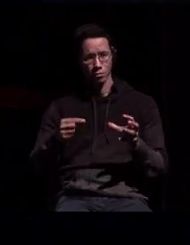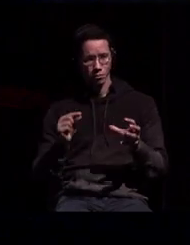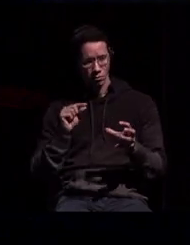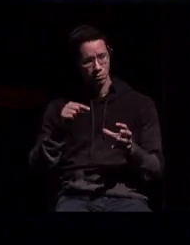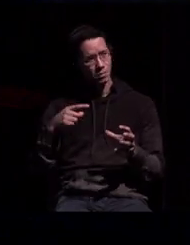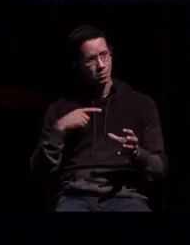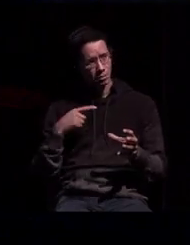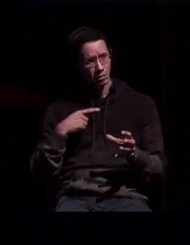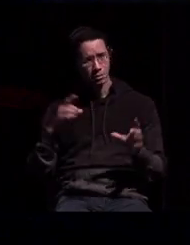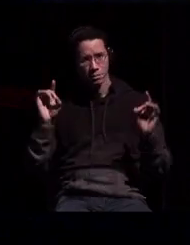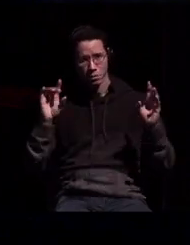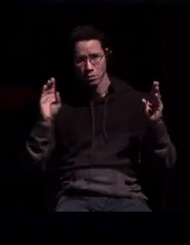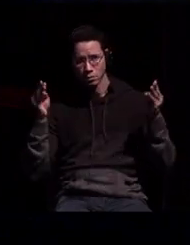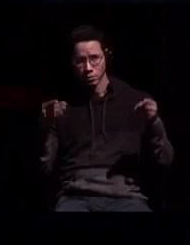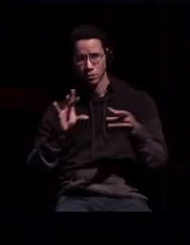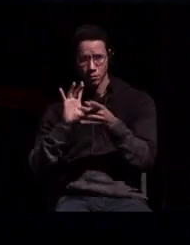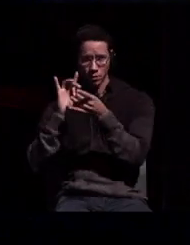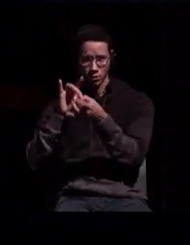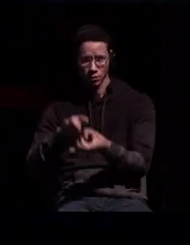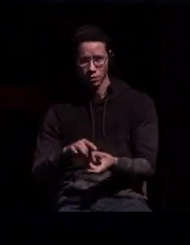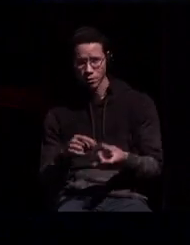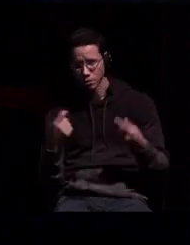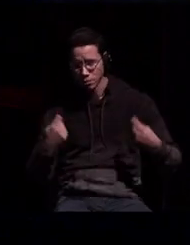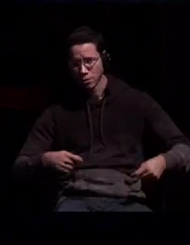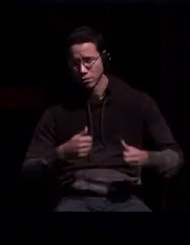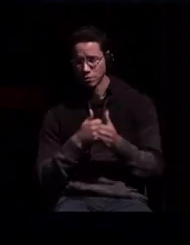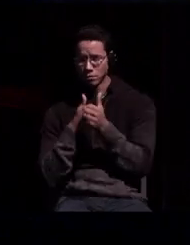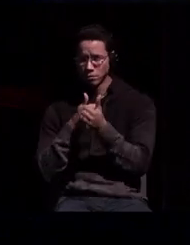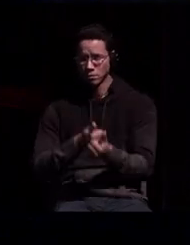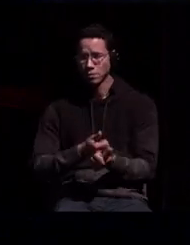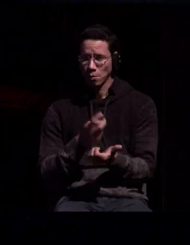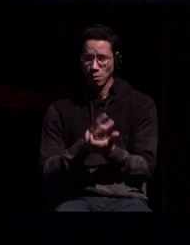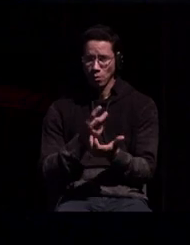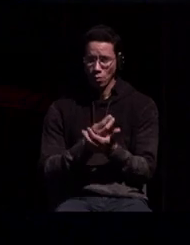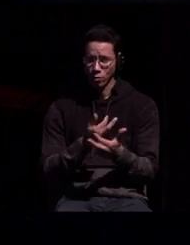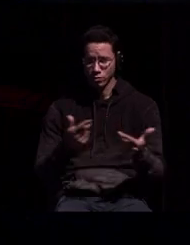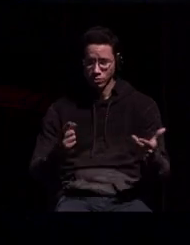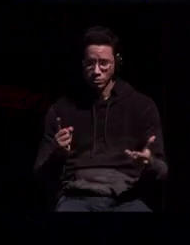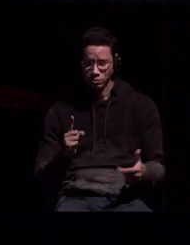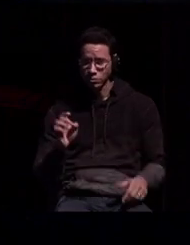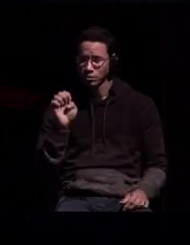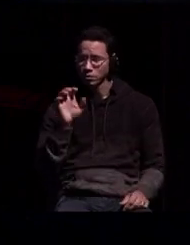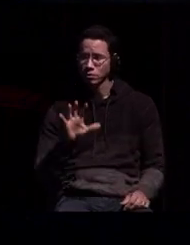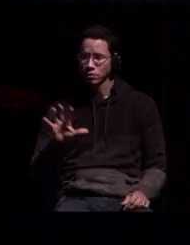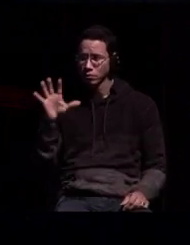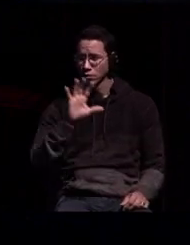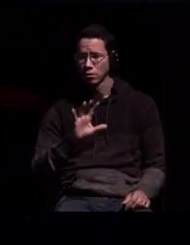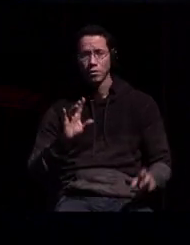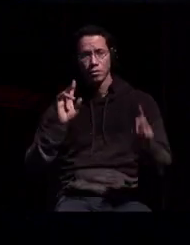It is not the same an analysis of tourism gender in Europe, as a gender analysis in a Latin American perspective